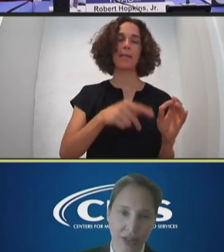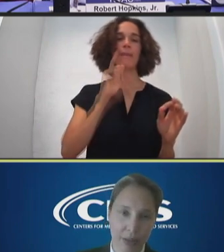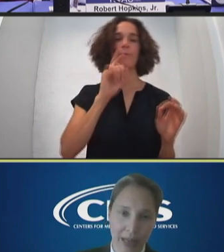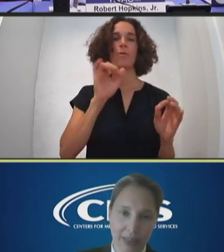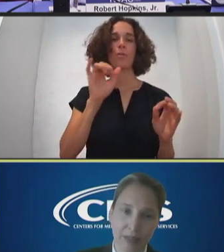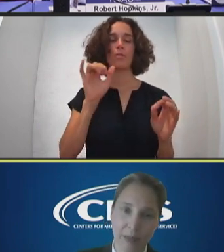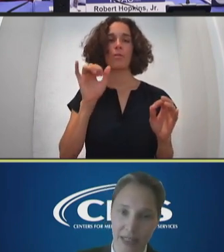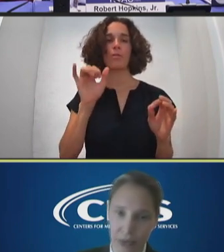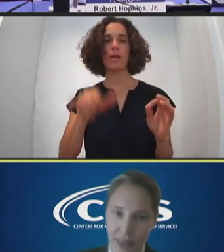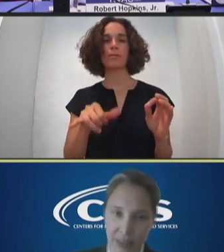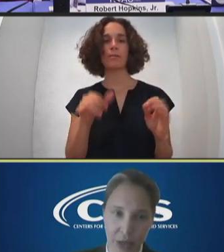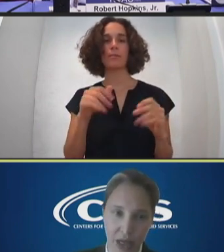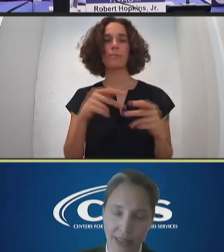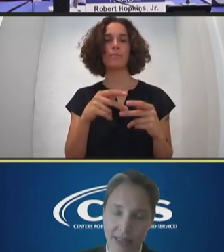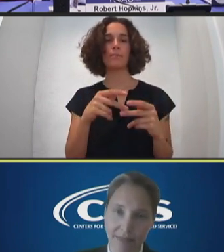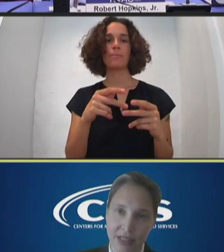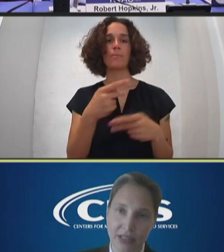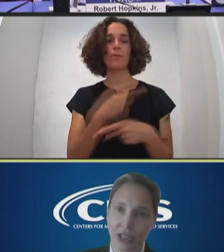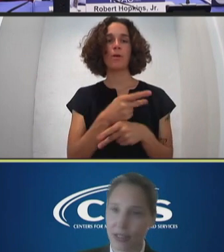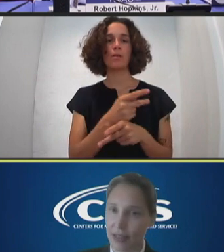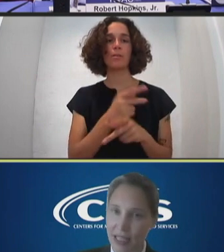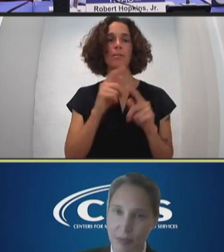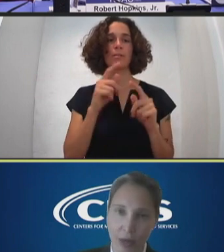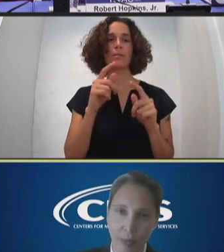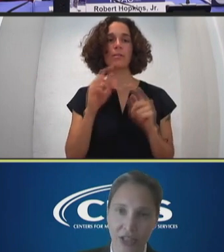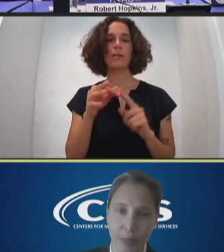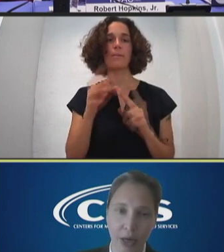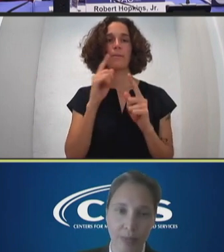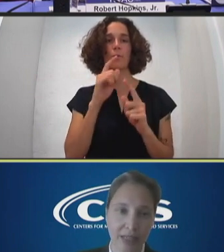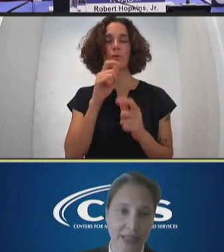the payment is based on reasonable cost, such as a hospital outpatient department,